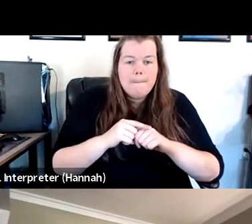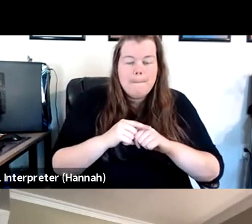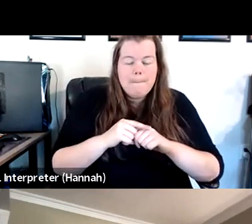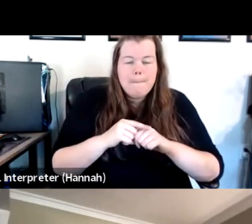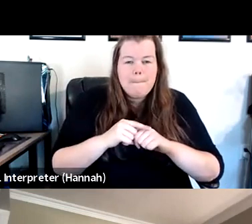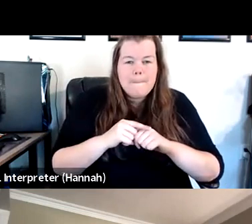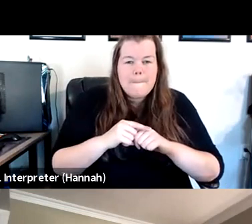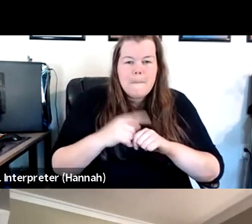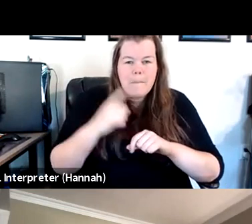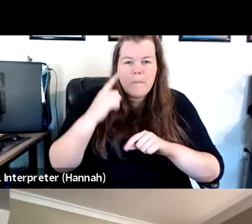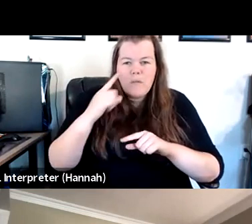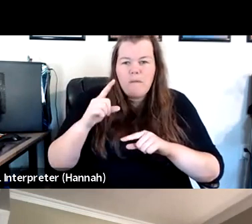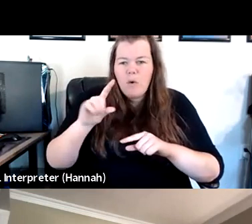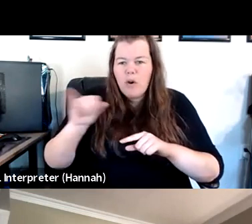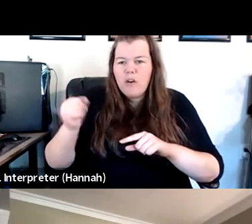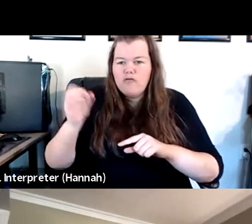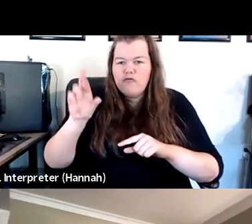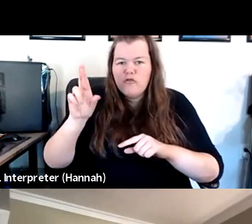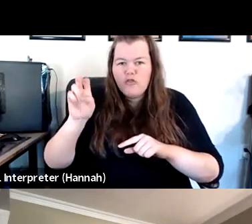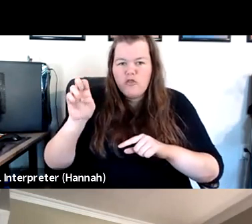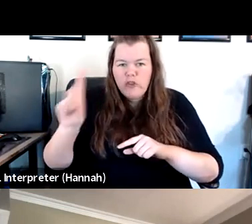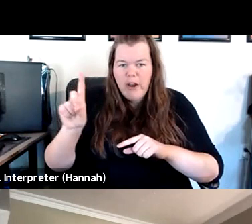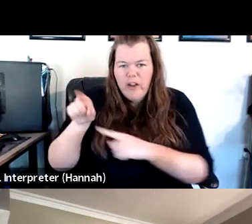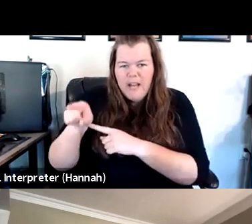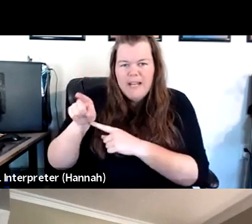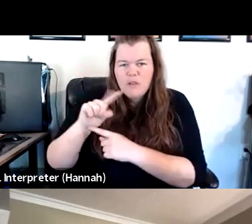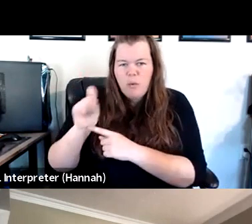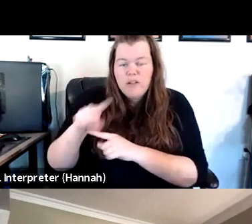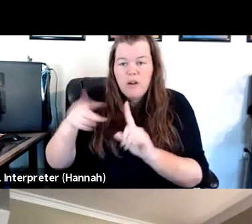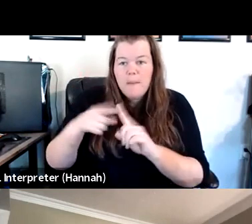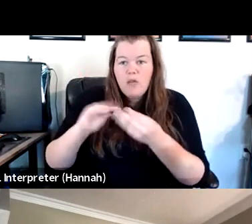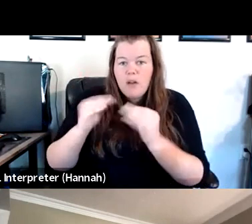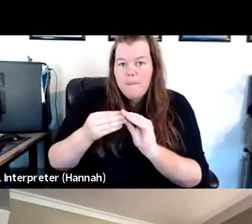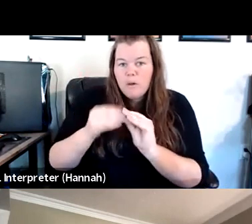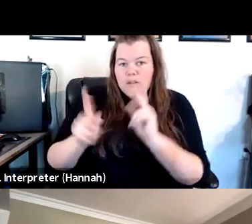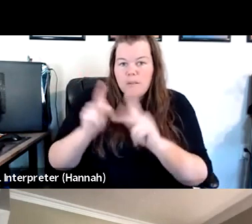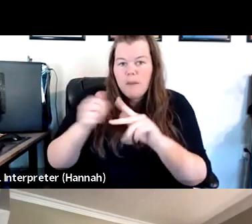Jared asked about the number of folks right under guardianship in Indiana and us not being able to